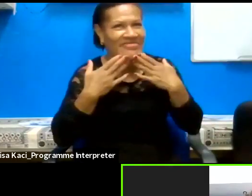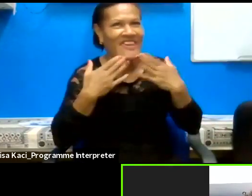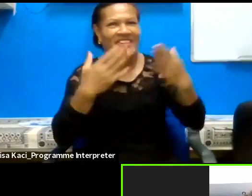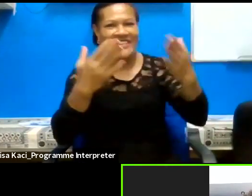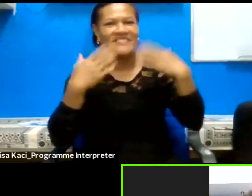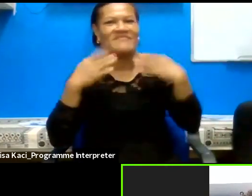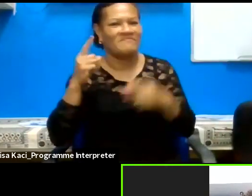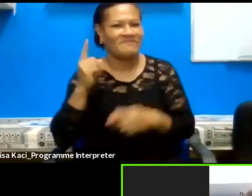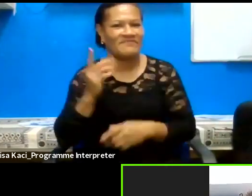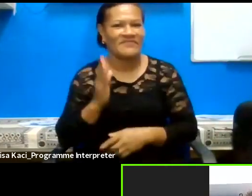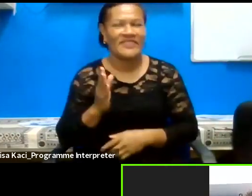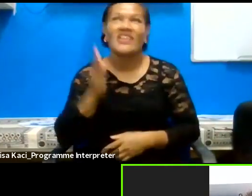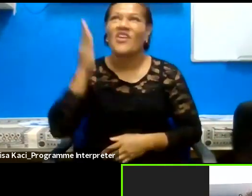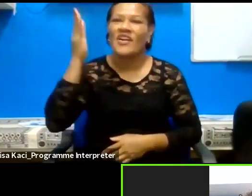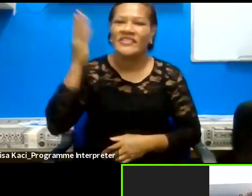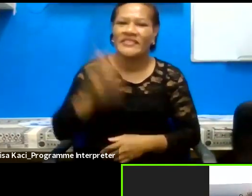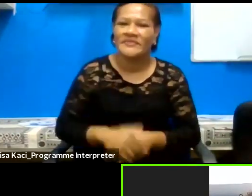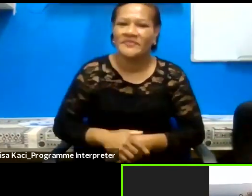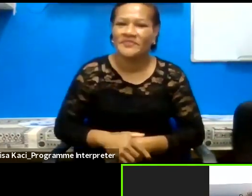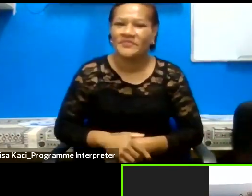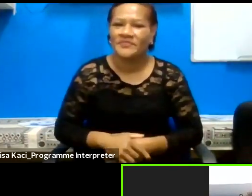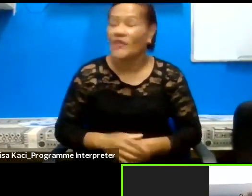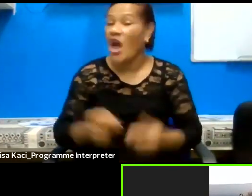me. down. I'm